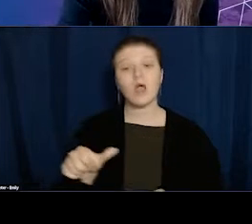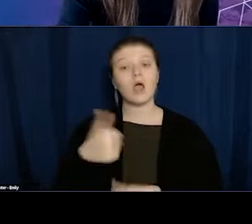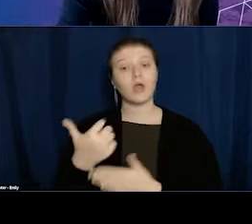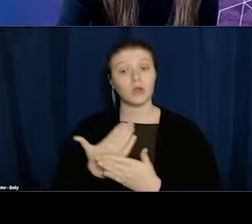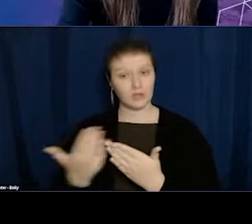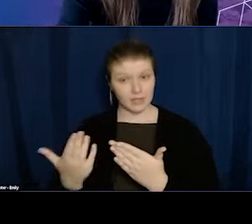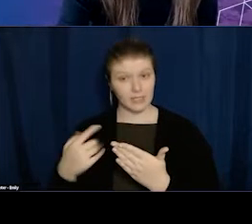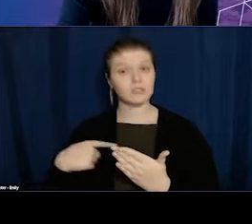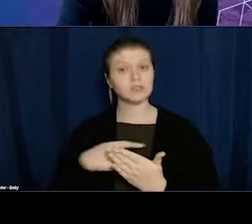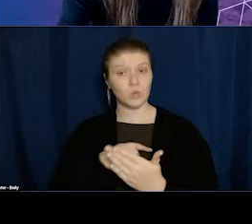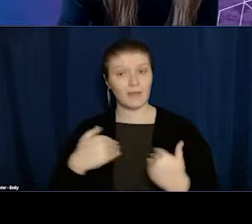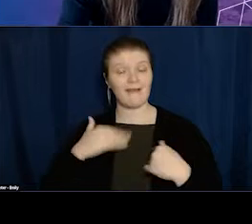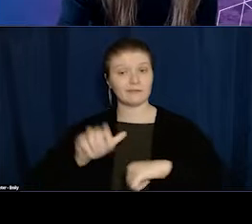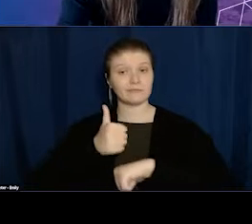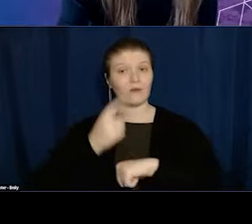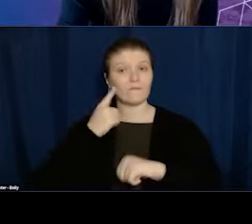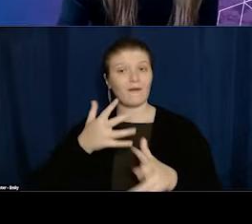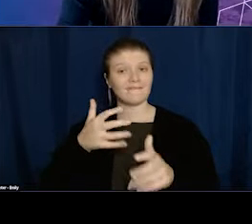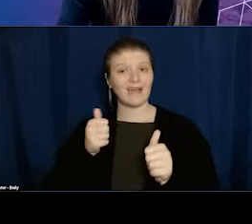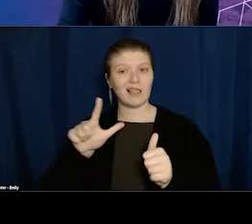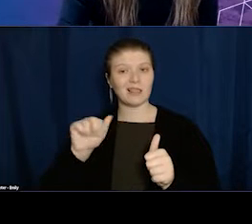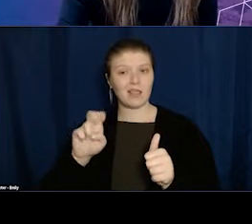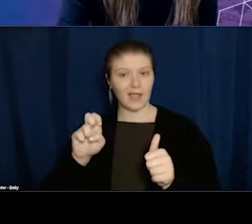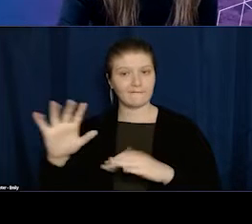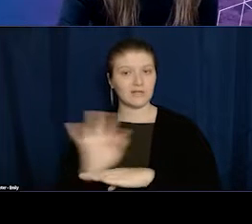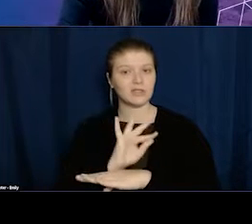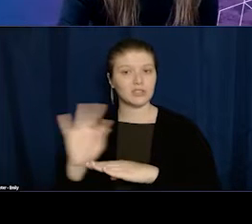for the FastLane functionality and some of those dates and timelines.